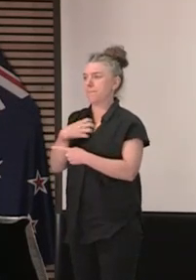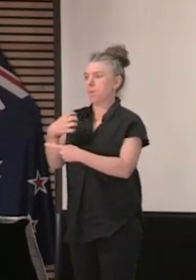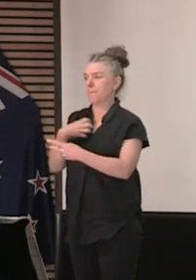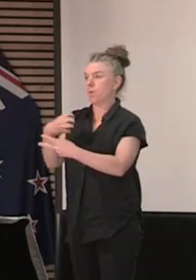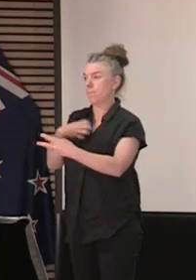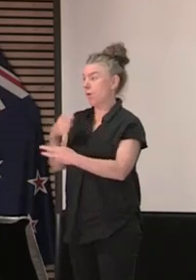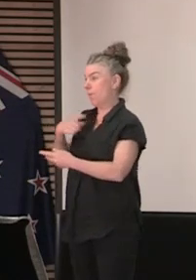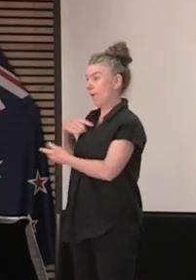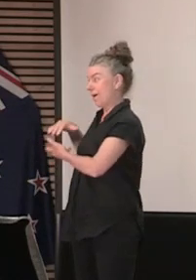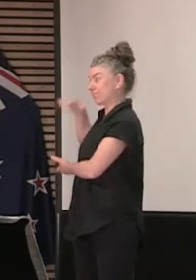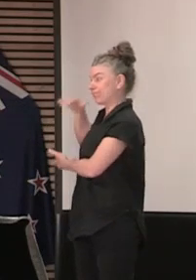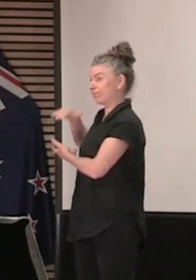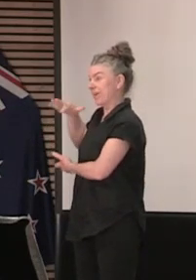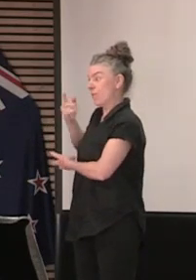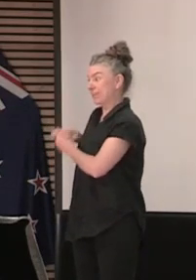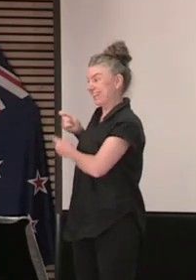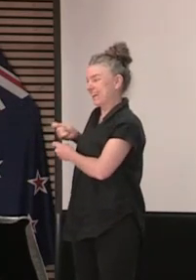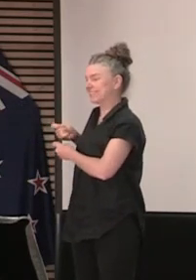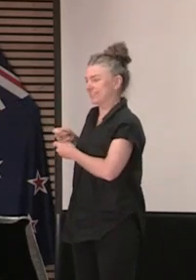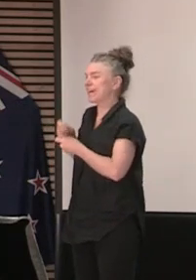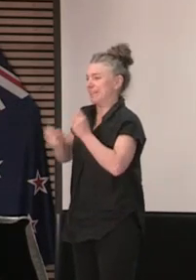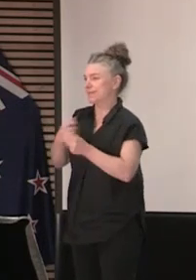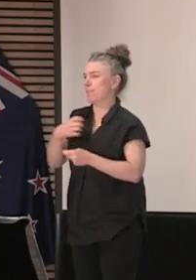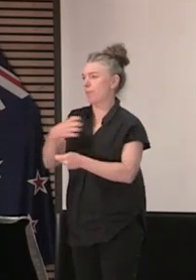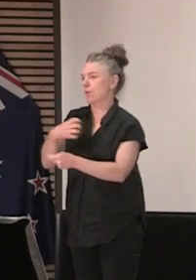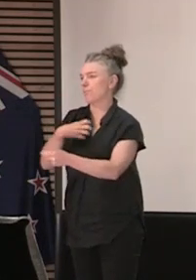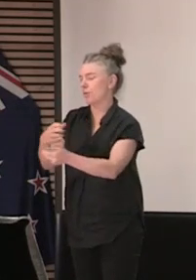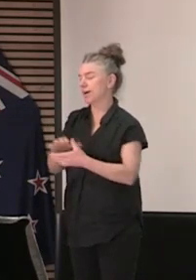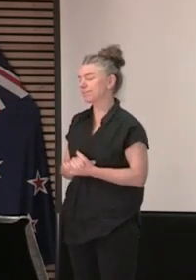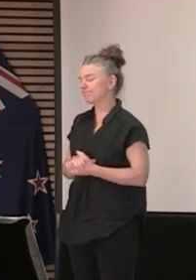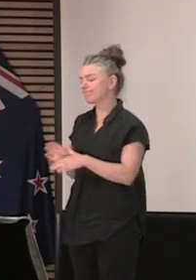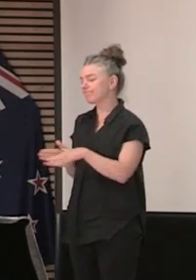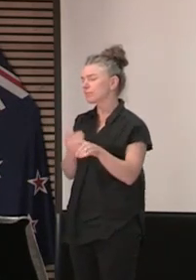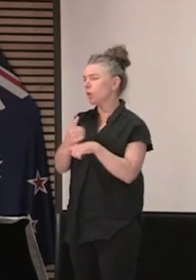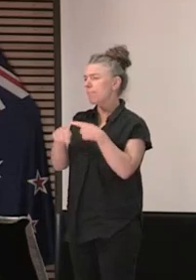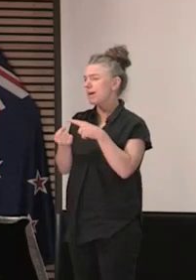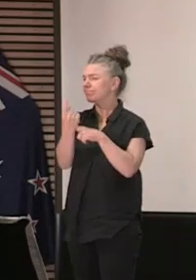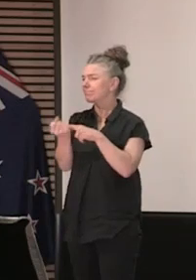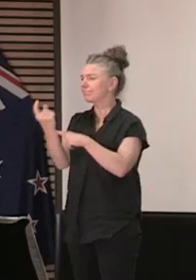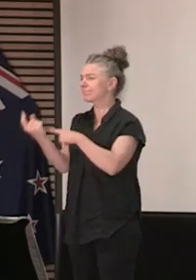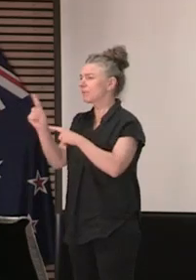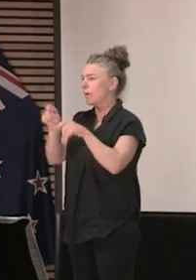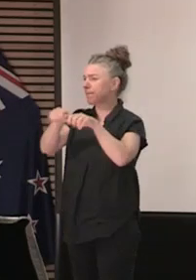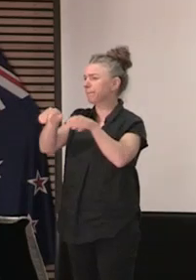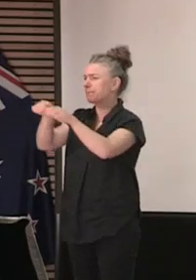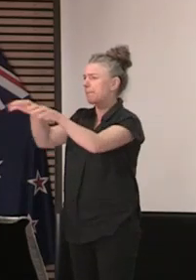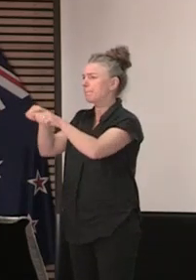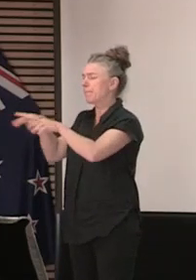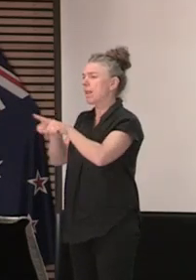. as expected this week. A quick. word on the clusters. We spoke. . about those yesterday. We do.